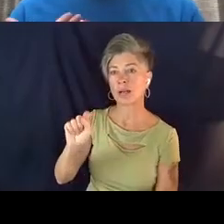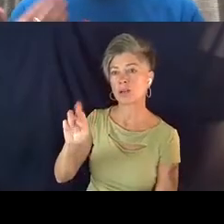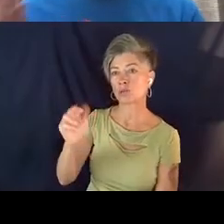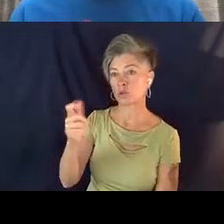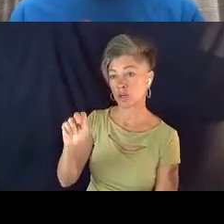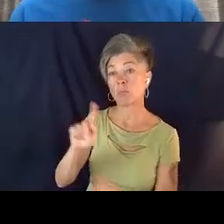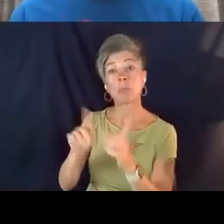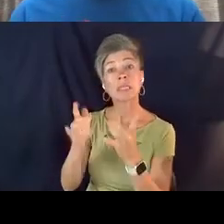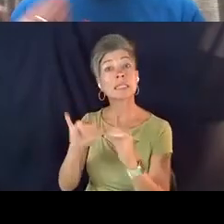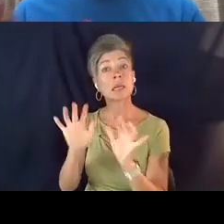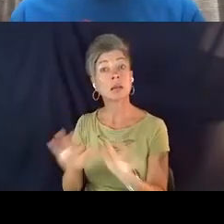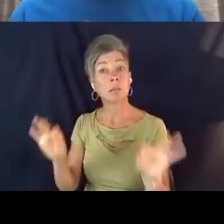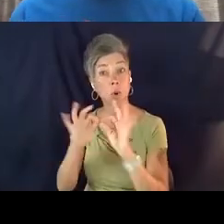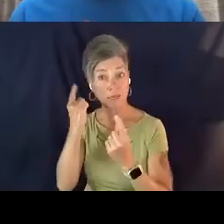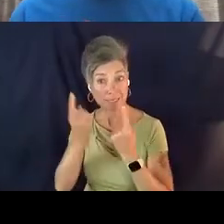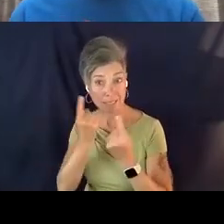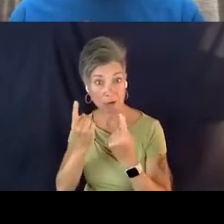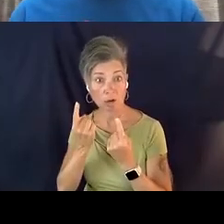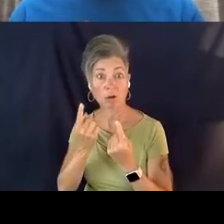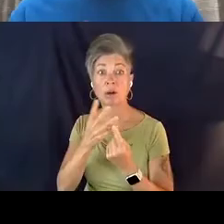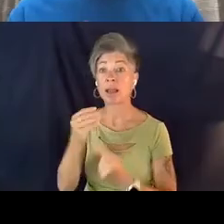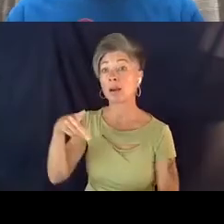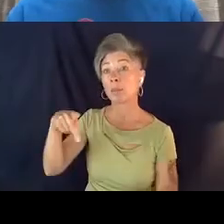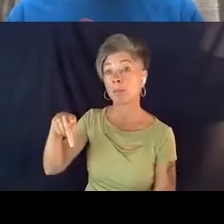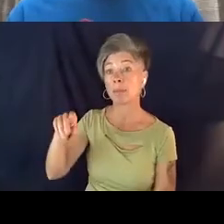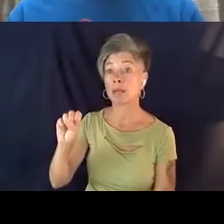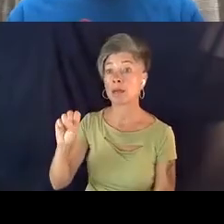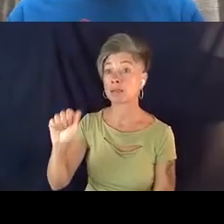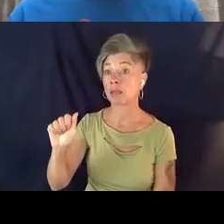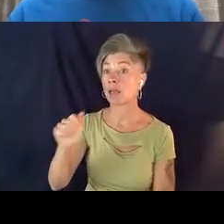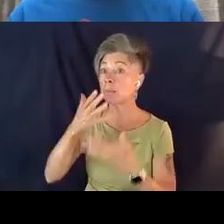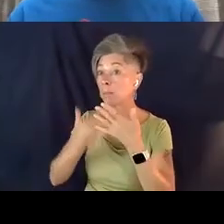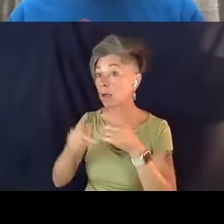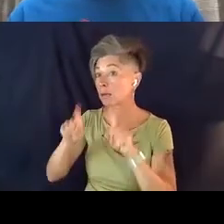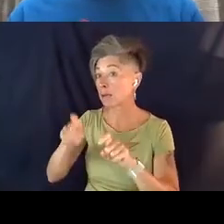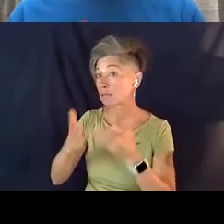And a PSA blood test may be in your future. Bone density is something that you absolutely